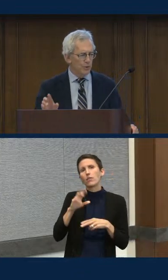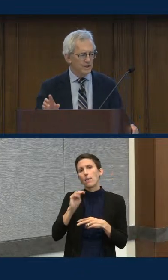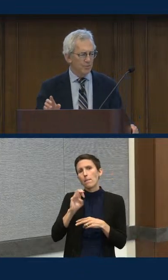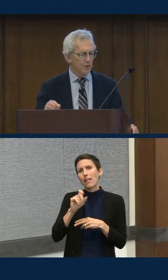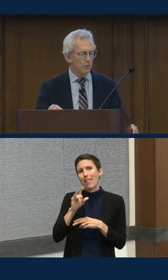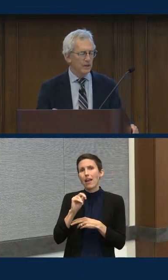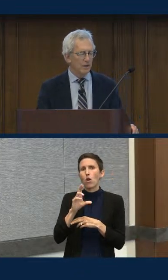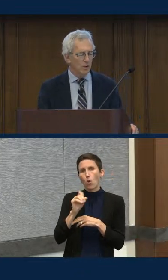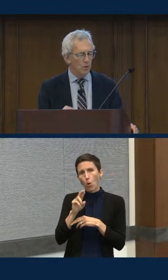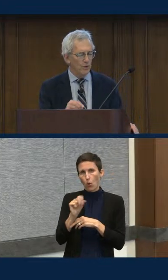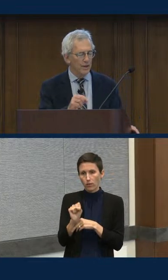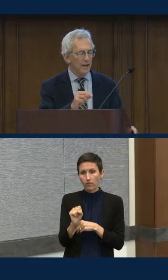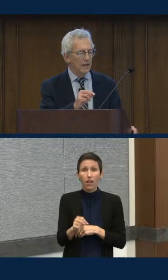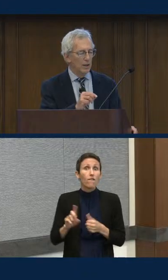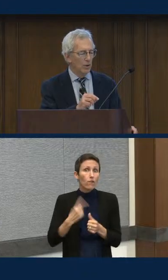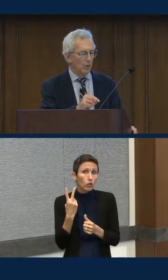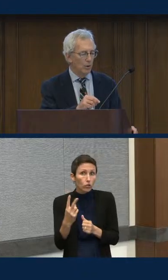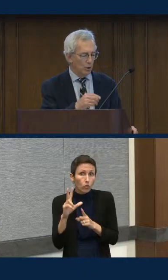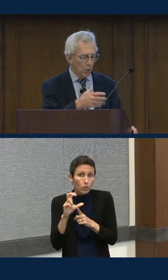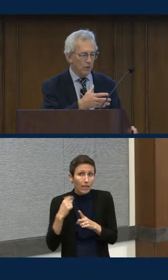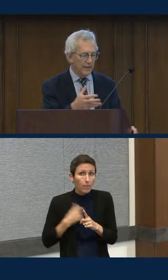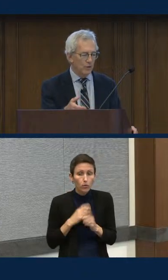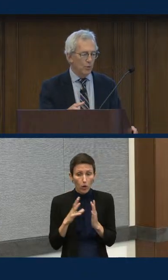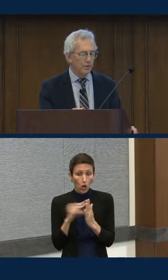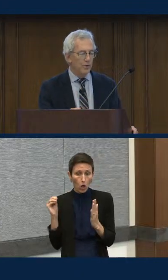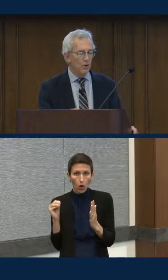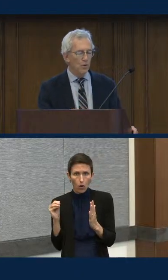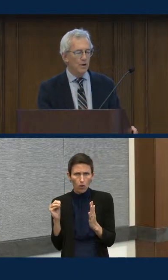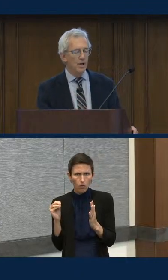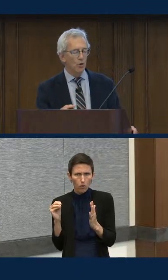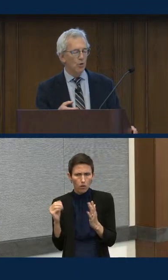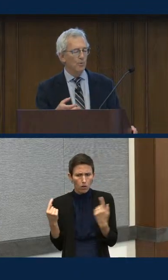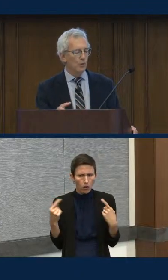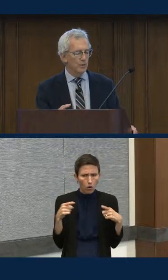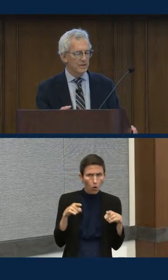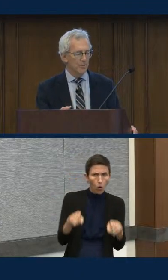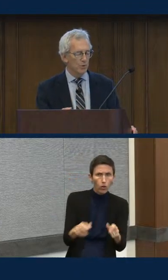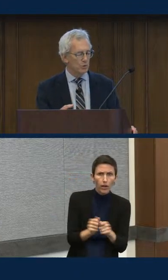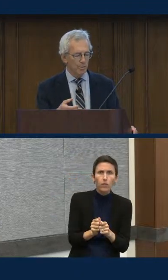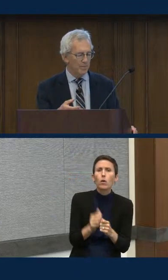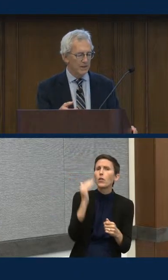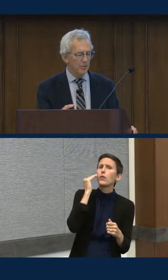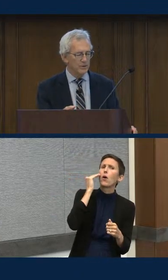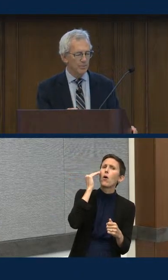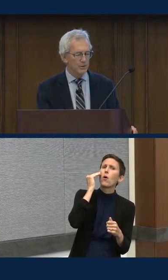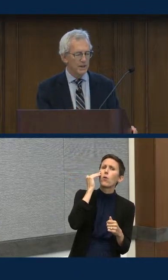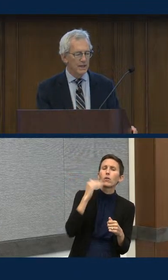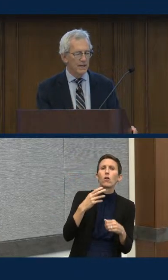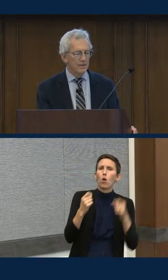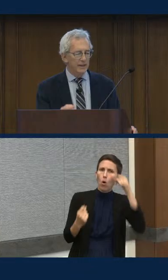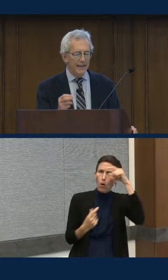the first two we cloned